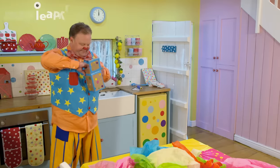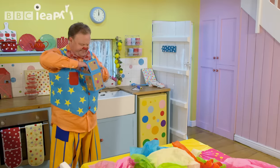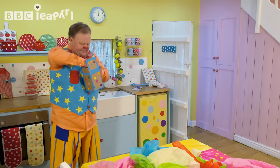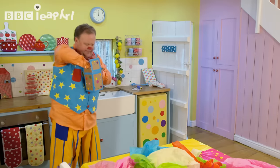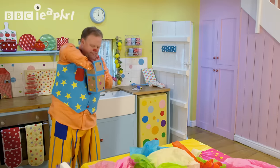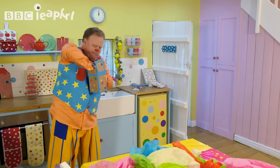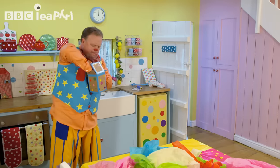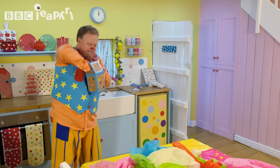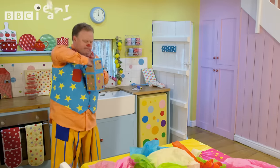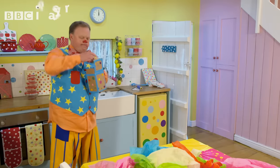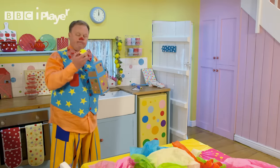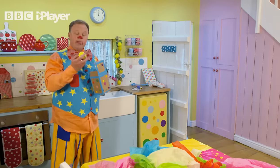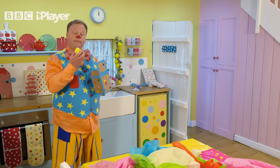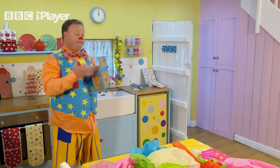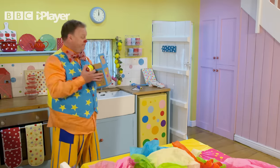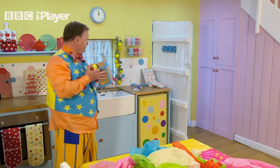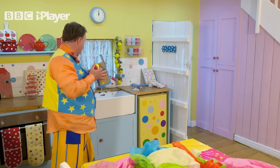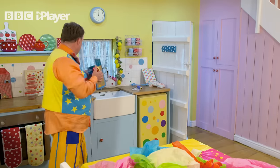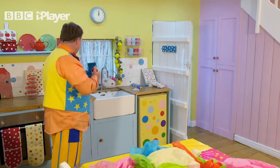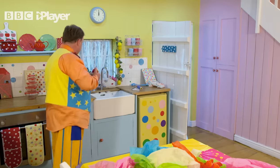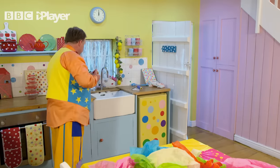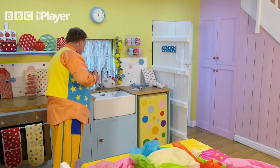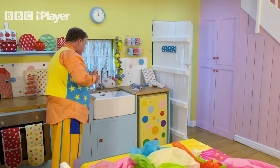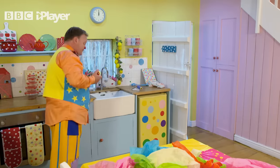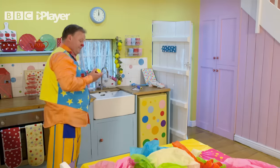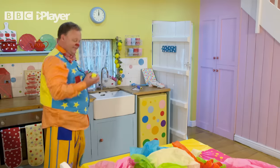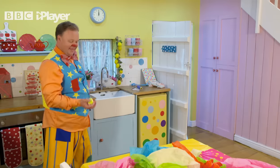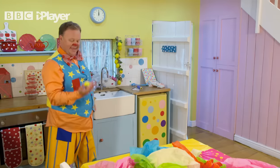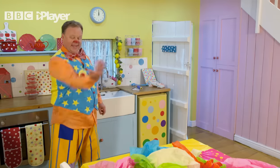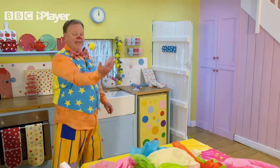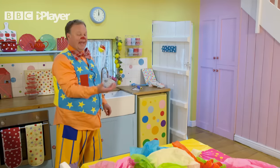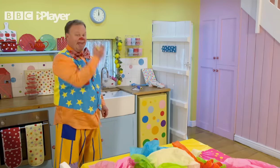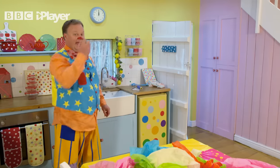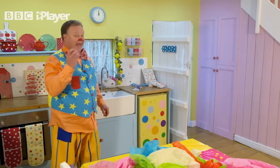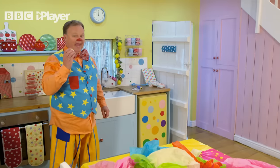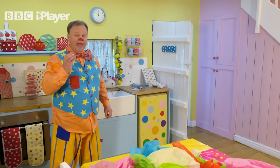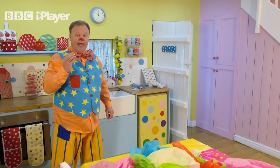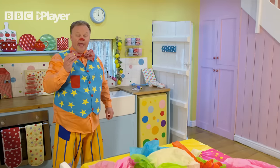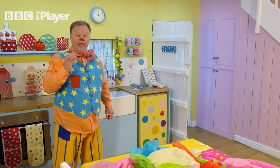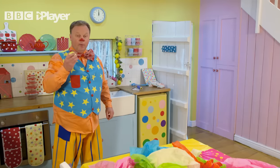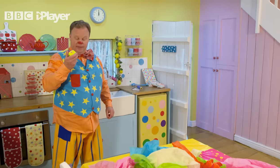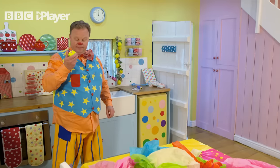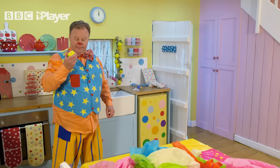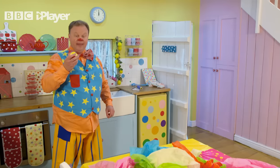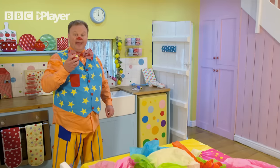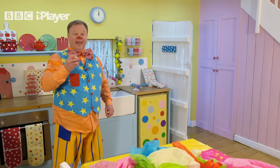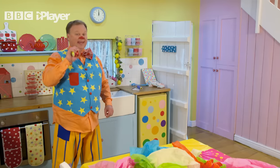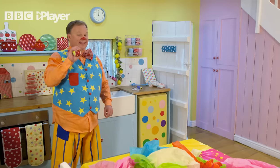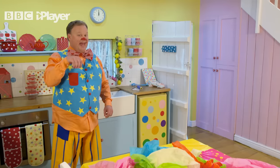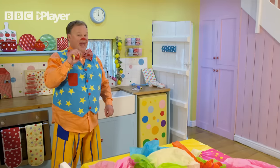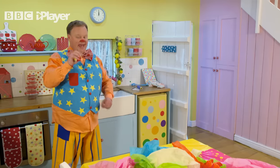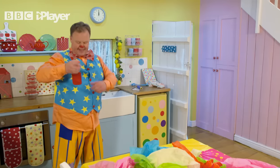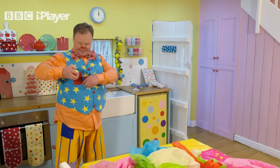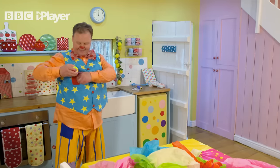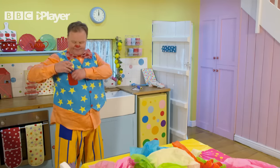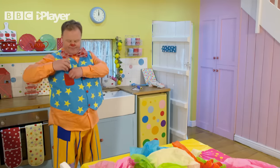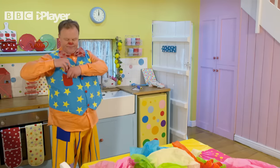mr tumble before you play with your new ball please put yours aside for bouncy ball yes